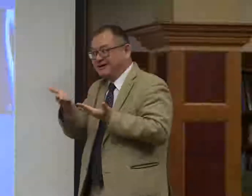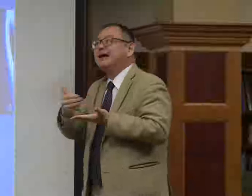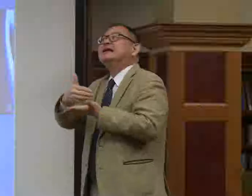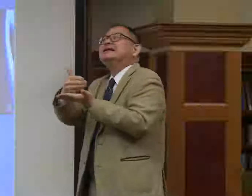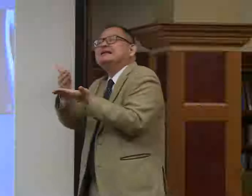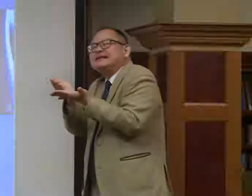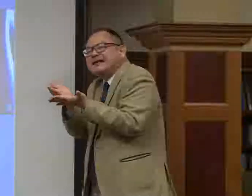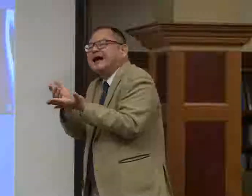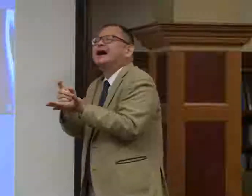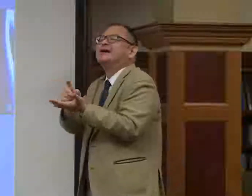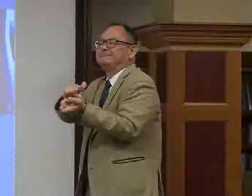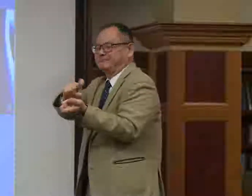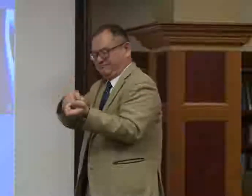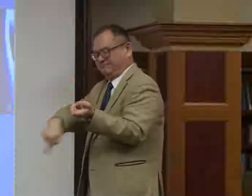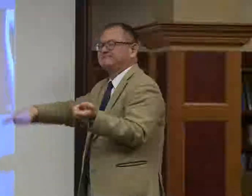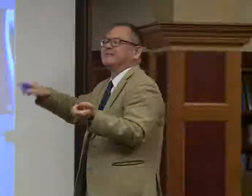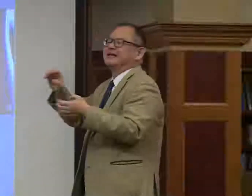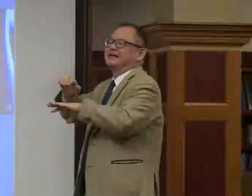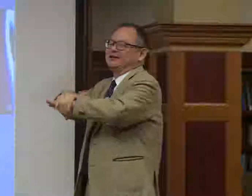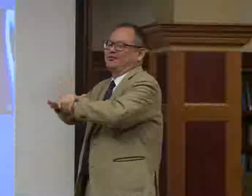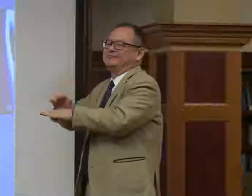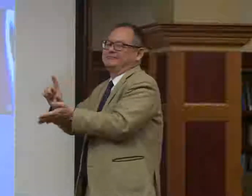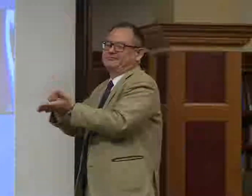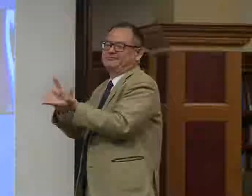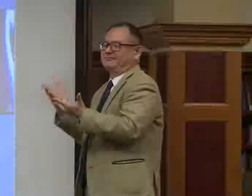and then it's translated into English.